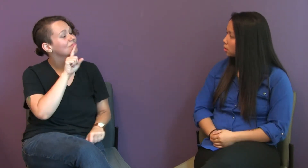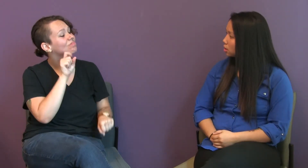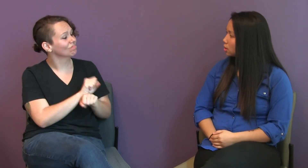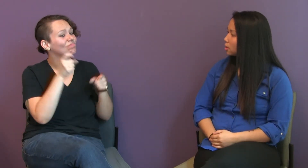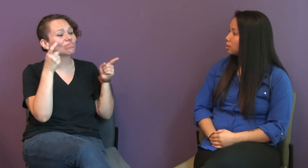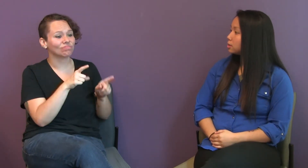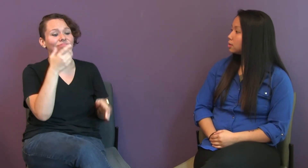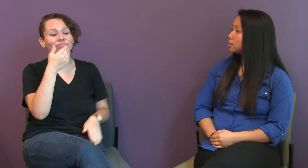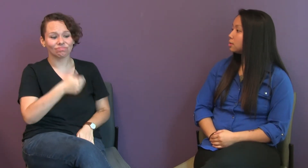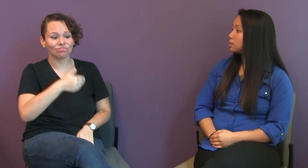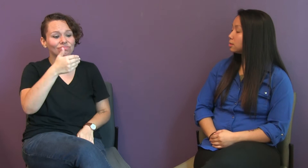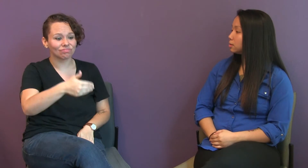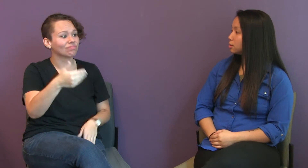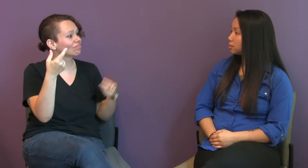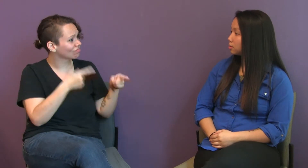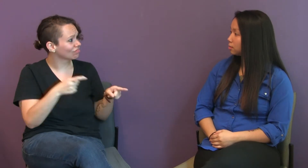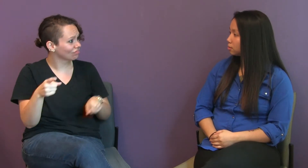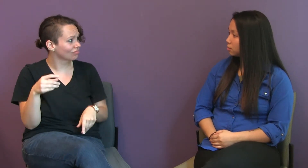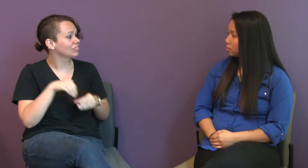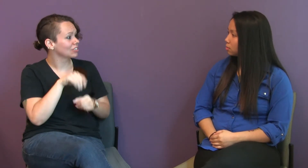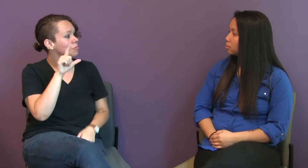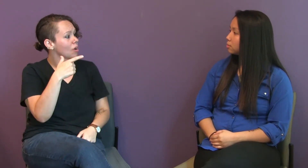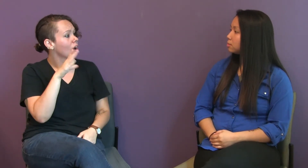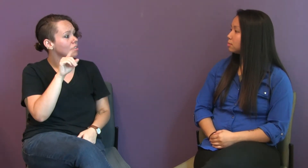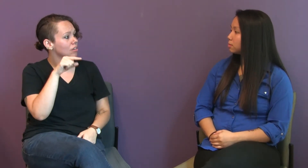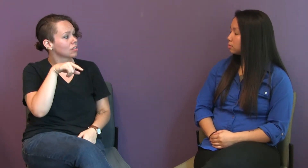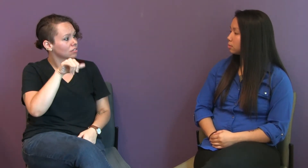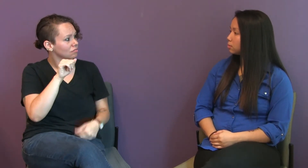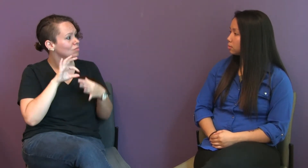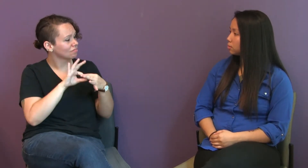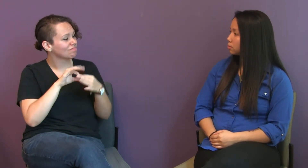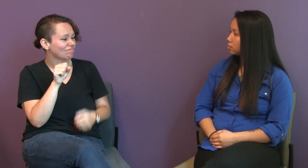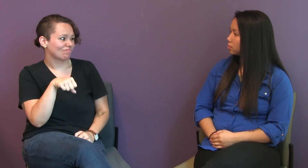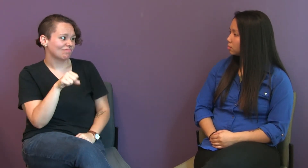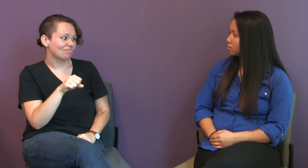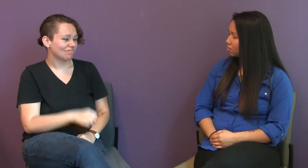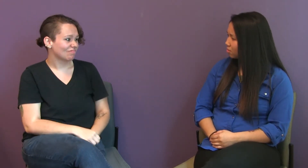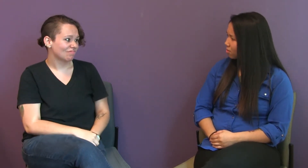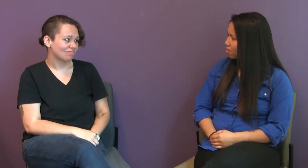Yes it does happen often in LGBTQIA relationships, for sure.